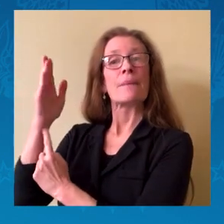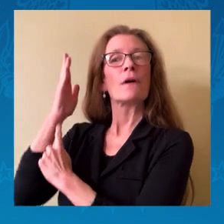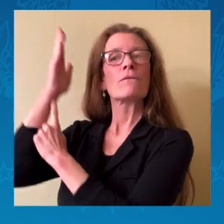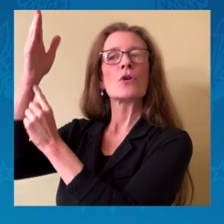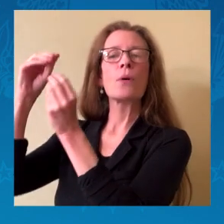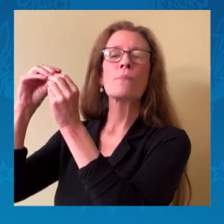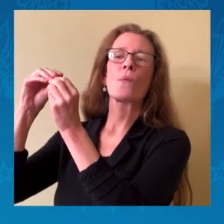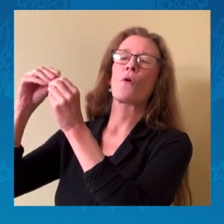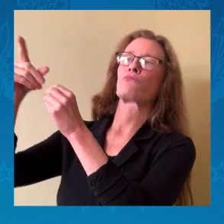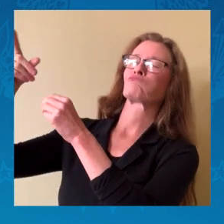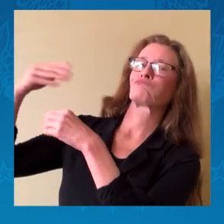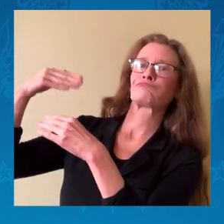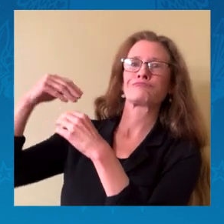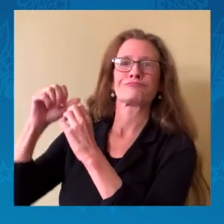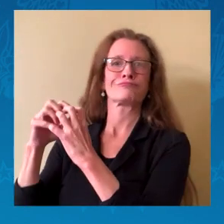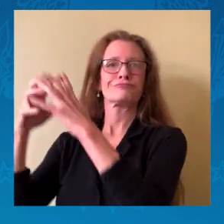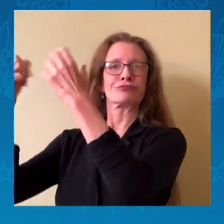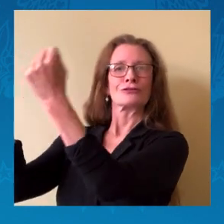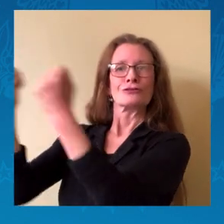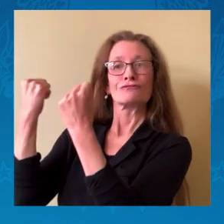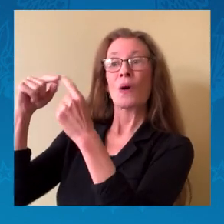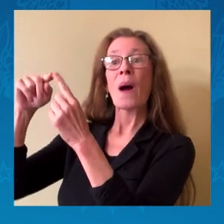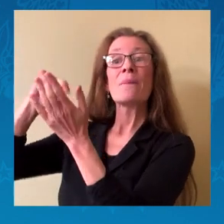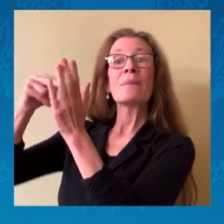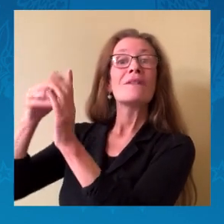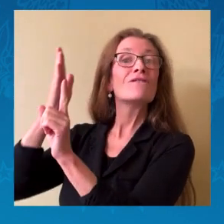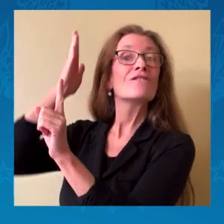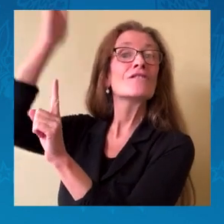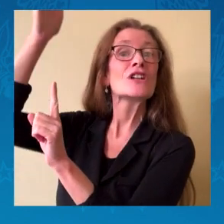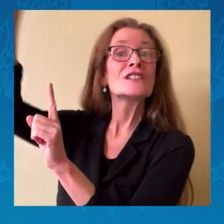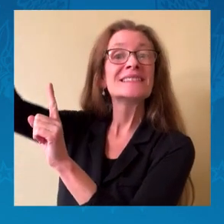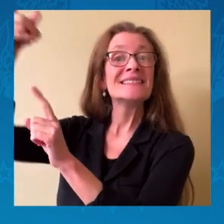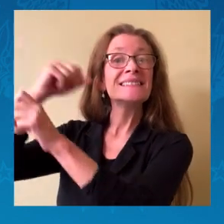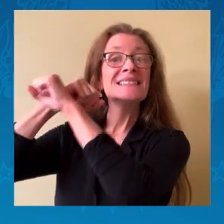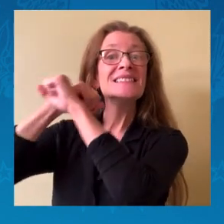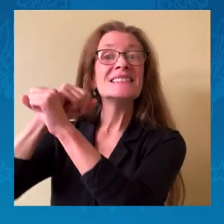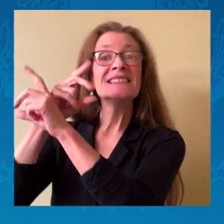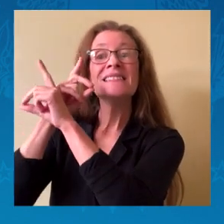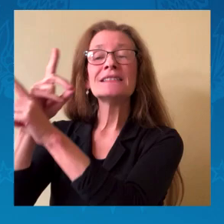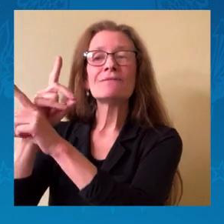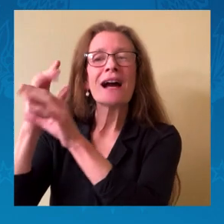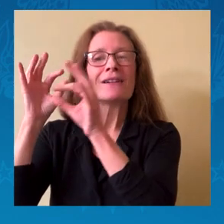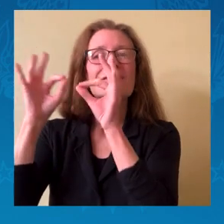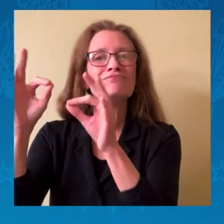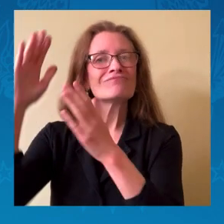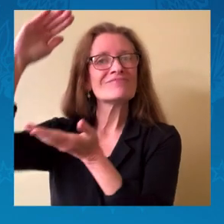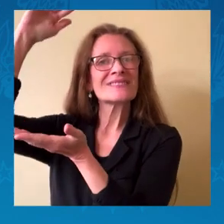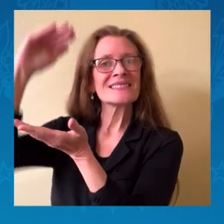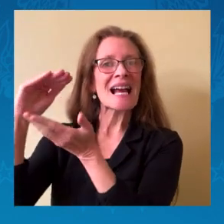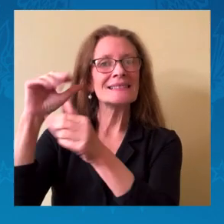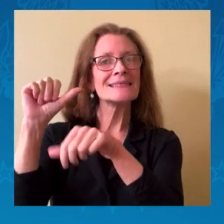and emerging threats to the space domain. And this Joint Force requirement extends across all the armed forces,